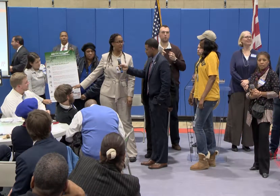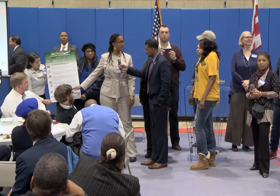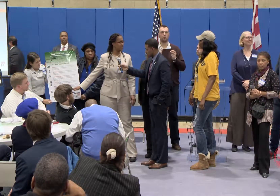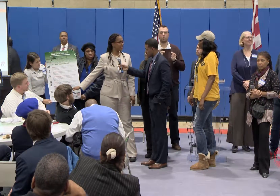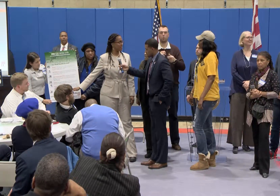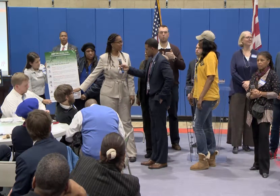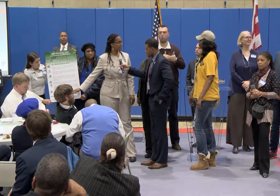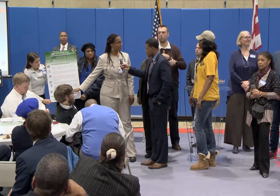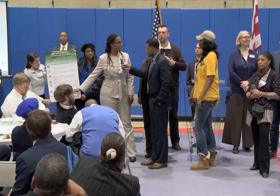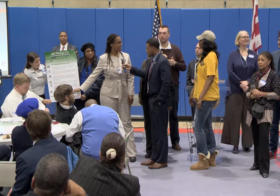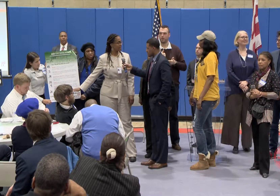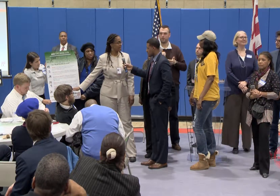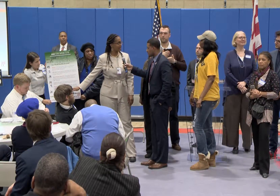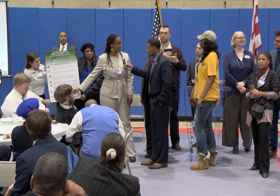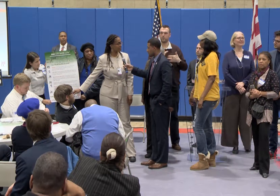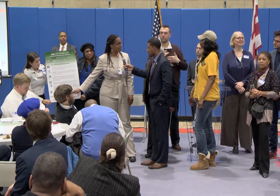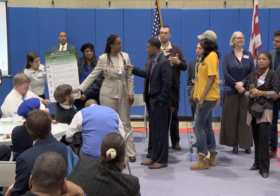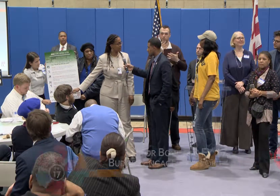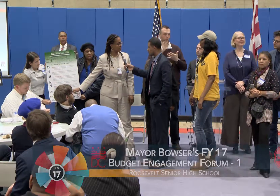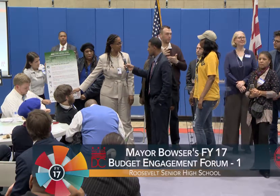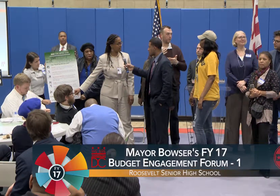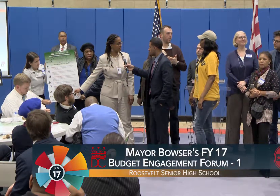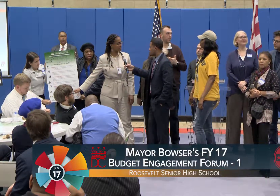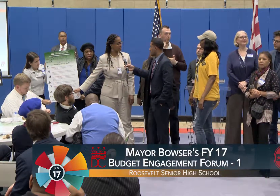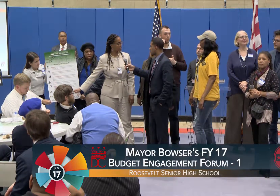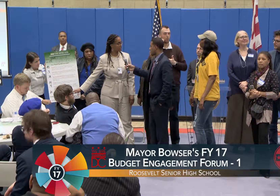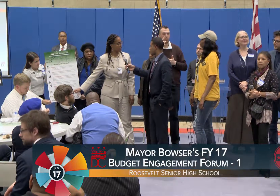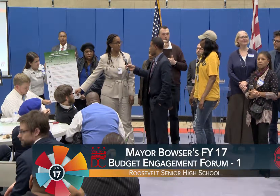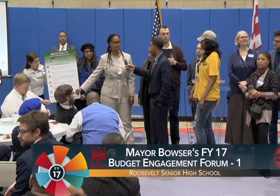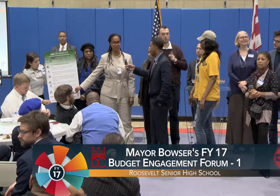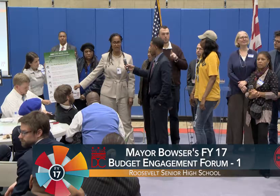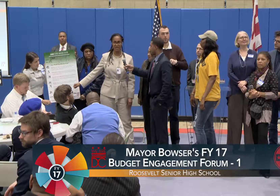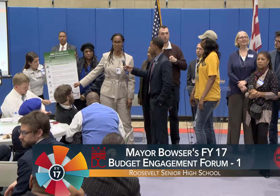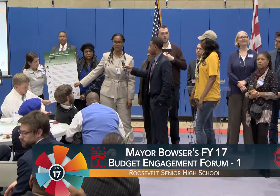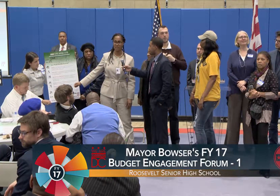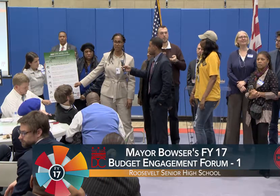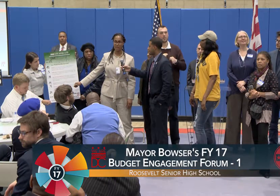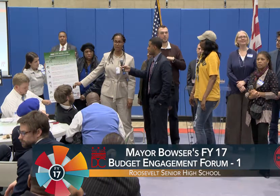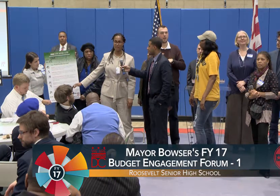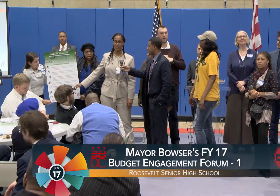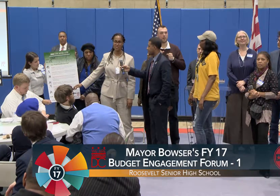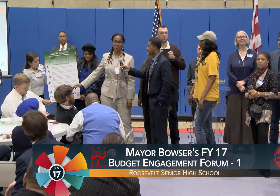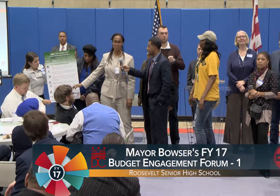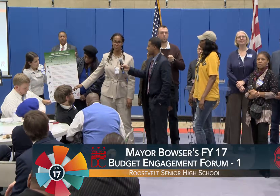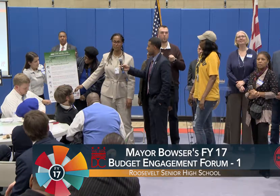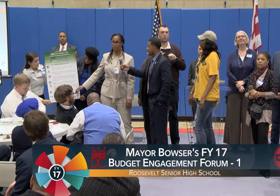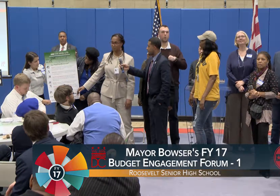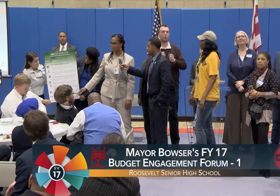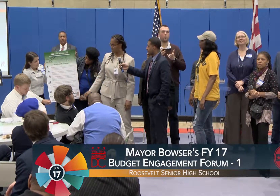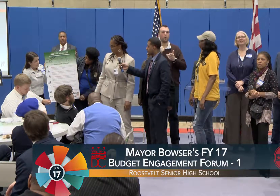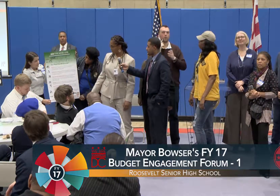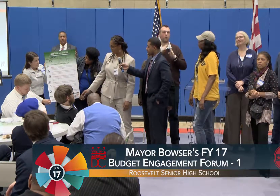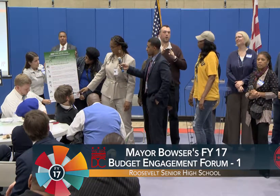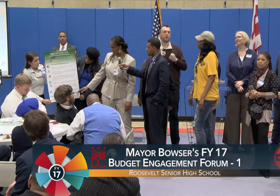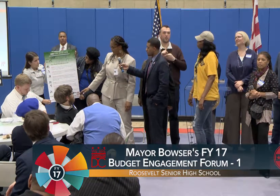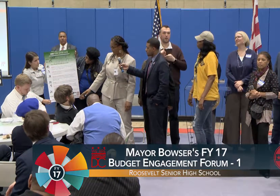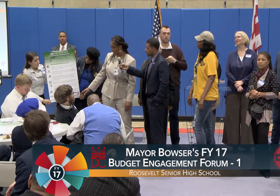I UNDERSTAND THAT WE UNFORTUNATELY HAD A HOMELESS PERSON THAT DIED ON THE STREETS WHILE THEY WERE WAITING FOR HOUSING LAST WEEK OR THE WEEK BEFORE SO THAT'S REALLY